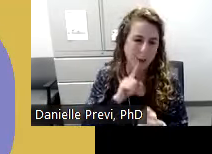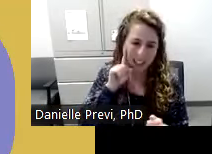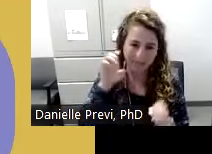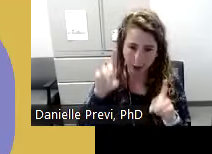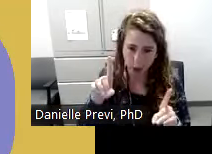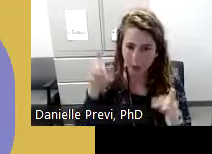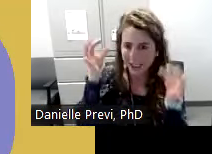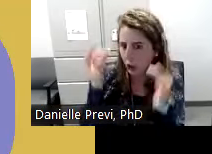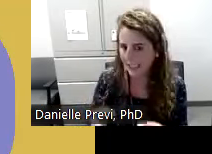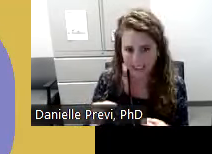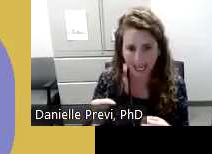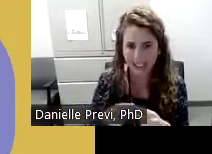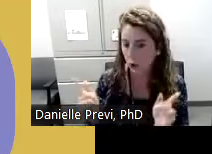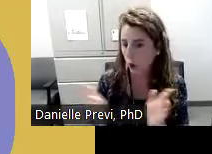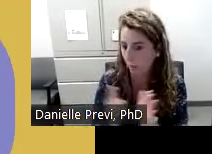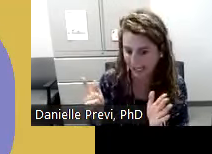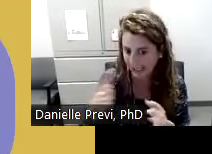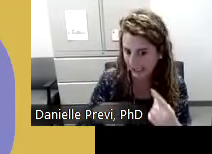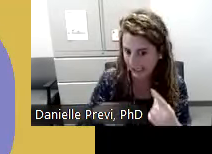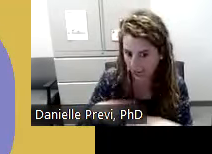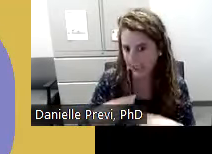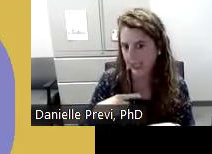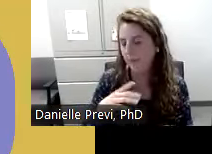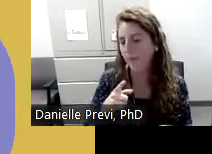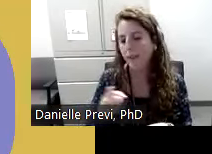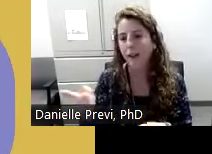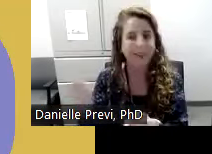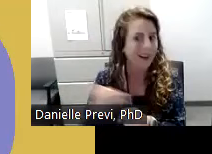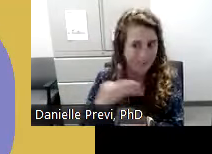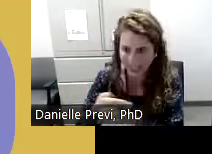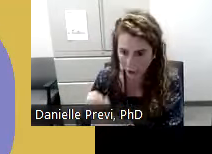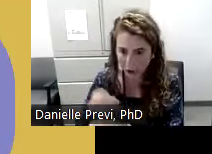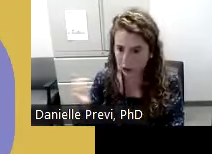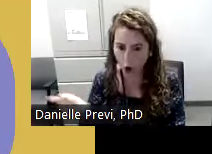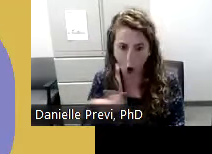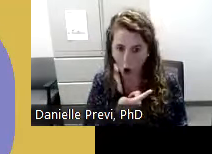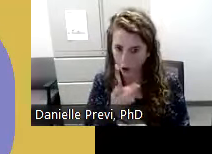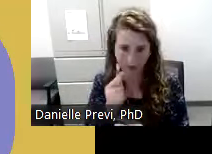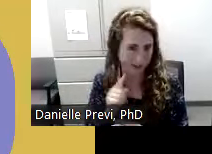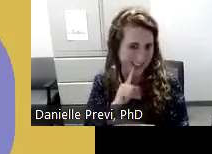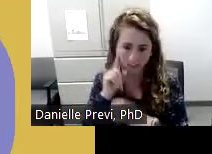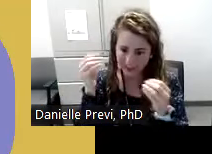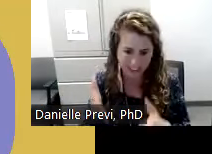time ago. This was an education conference, it was related to the pedagogy of deaf education and